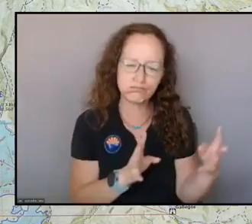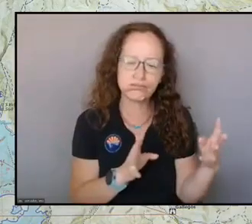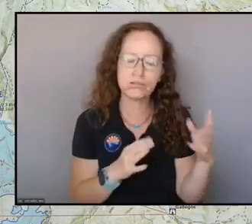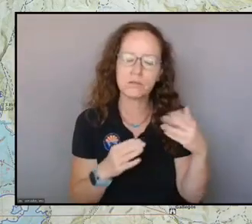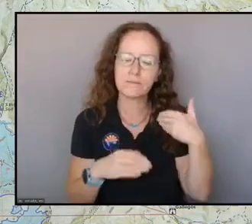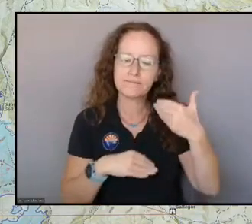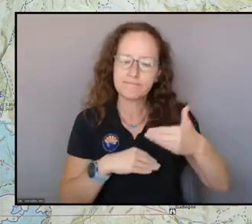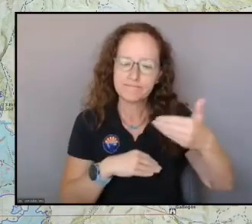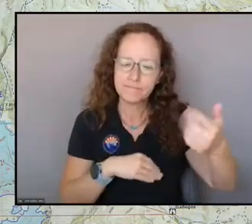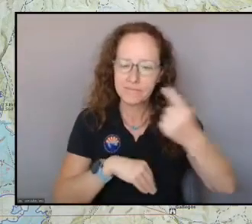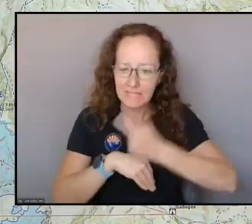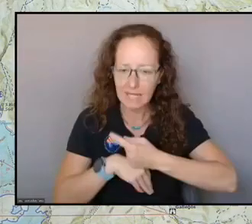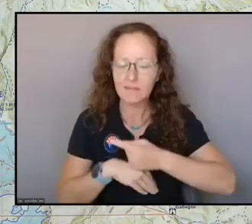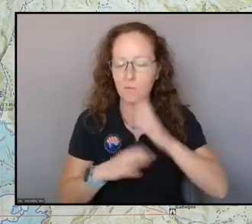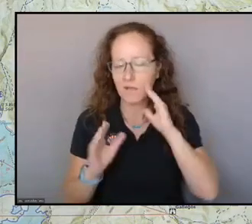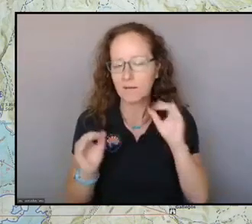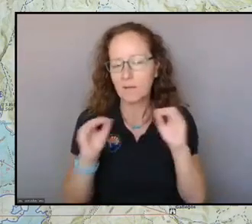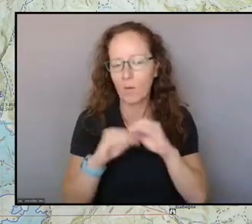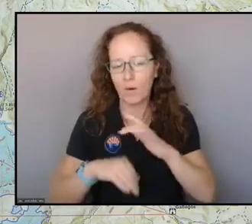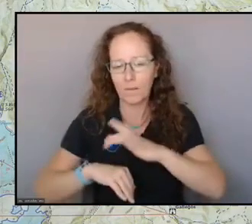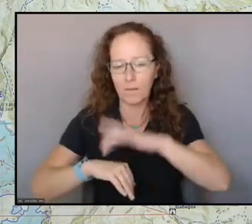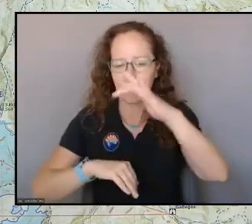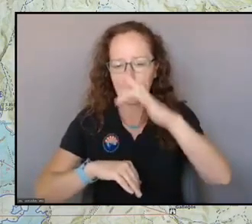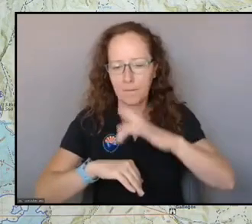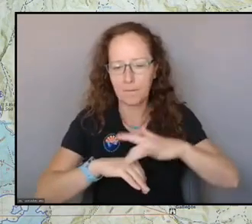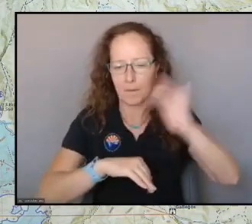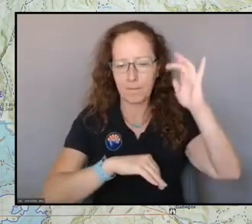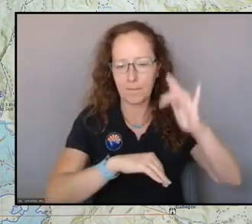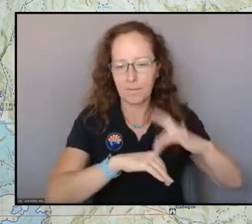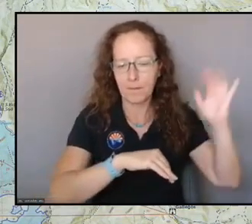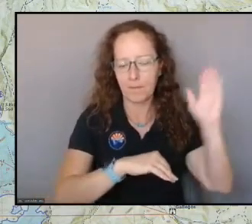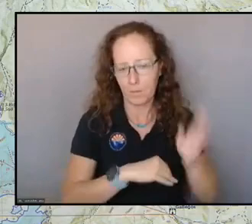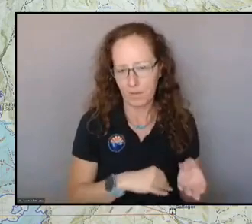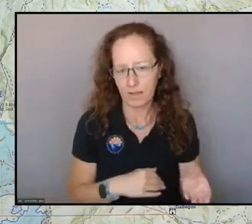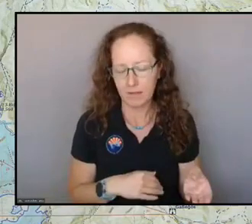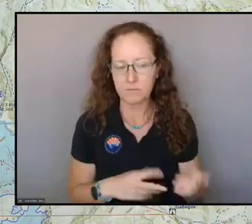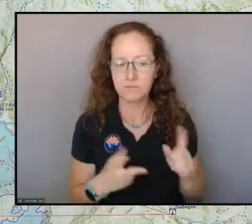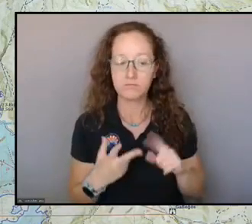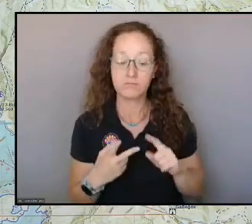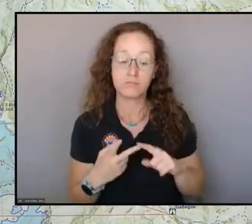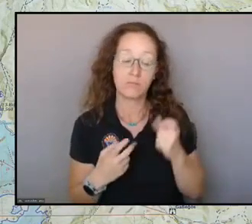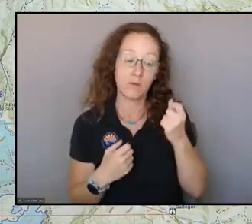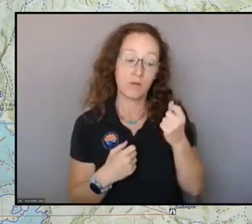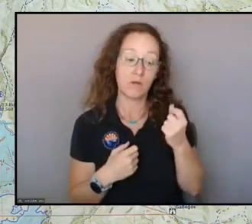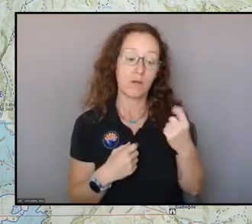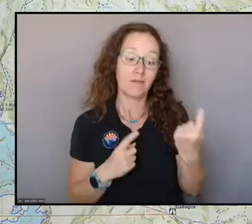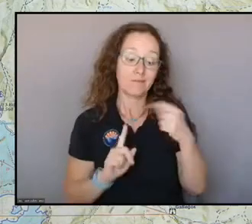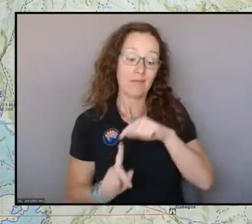SEVERAL DAYS, EXPECT MORE OF THOSE. ANOTHER THING ABOUT APPRECIATED THE CONTEXT, IS WE HAVE